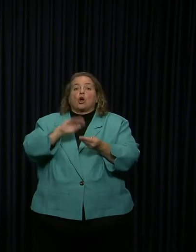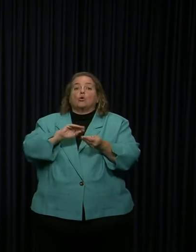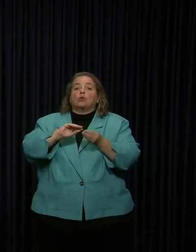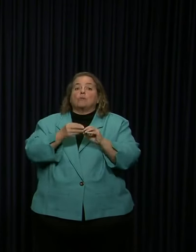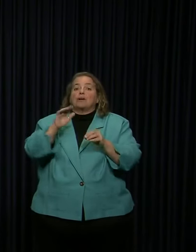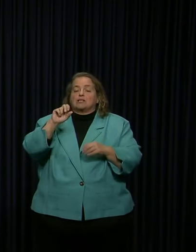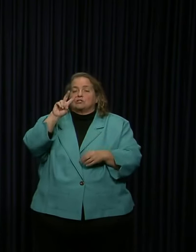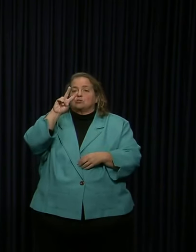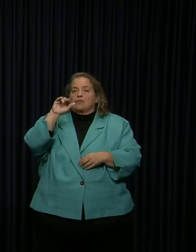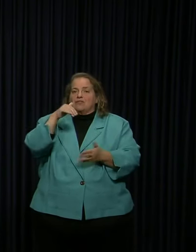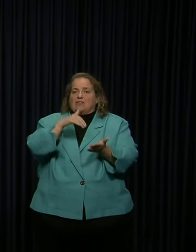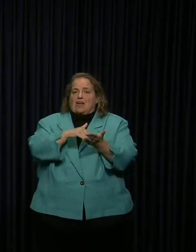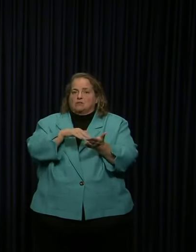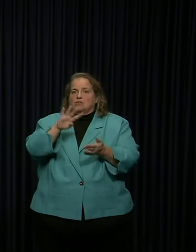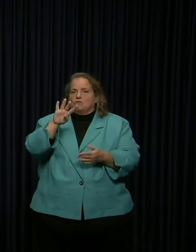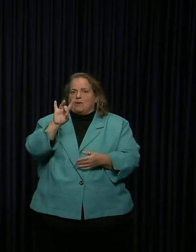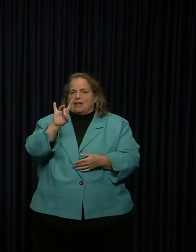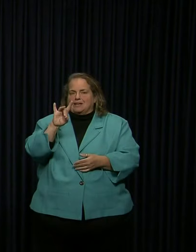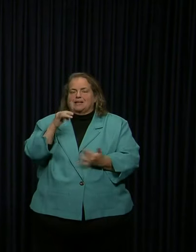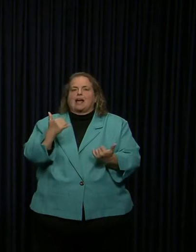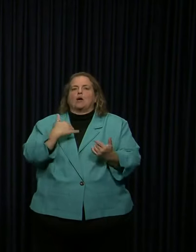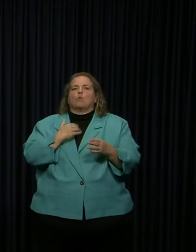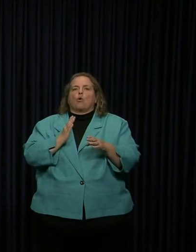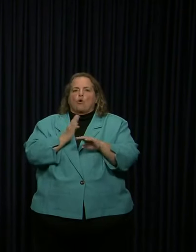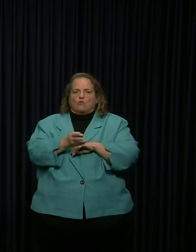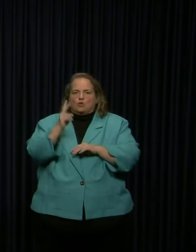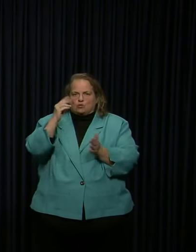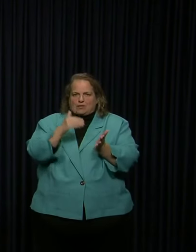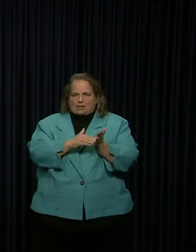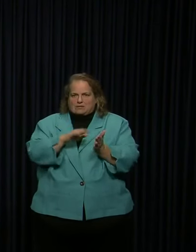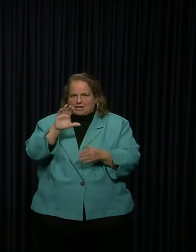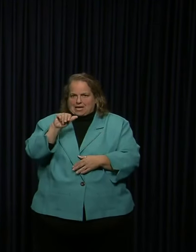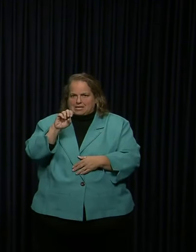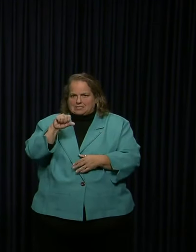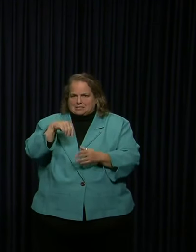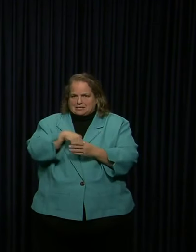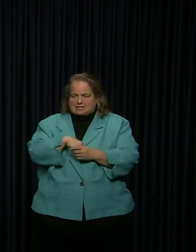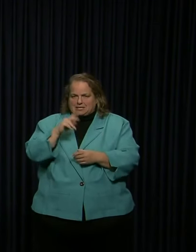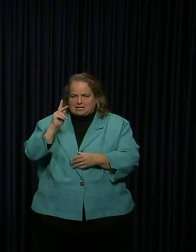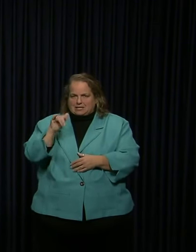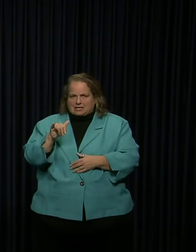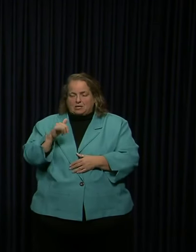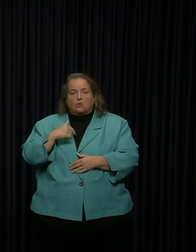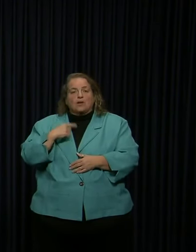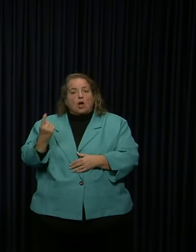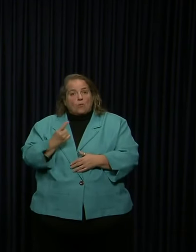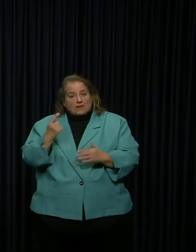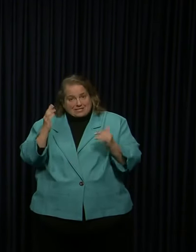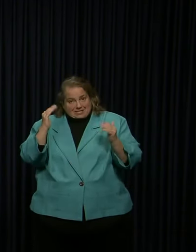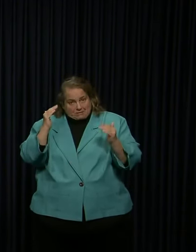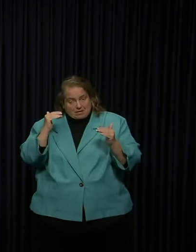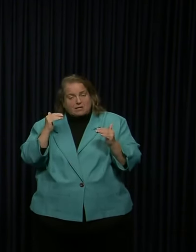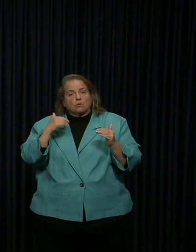UP AND SPREAD. FOUR IN BOONE, TEN AND KENNY-TO-THREE IN FAYETTE, RIVES